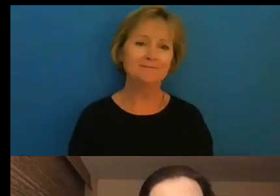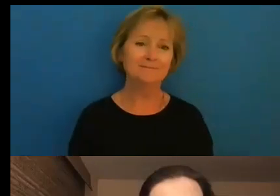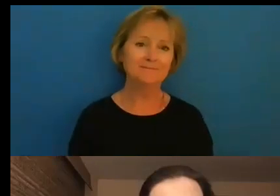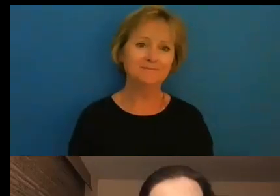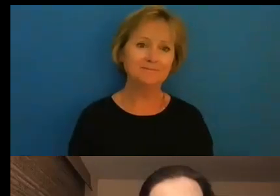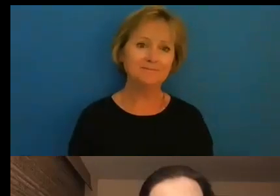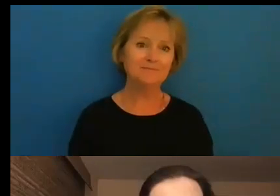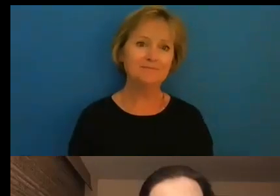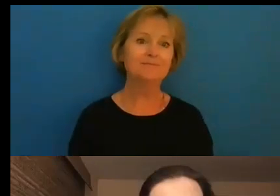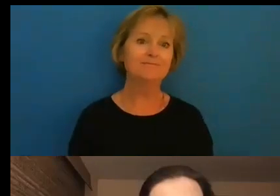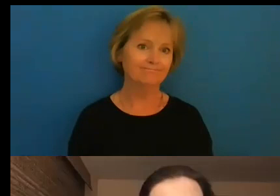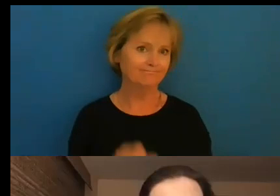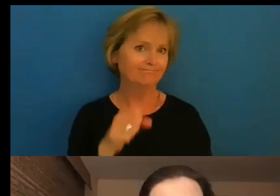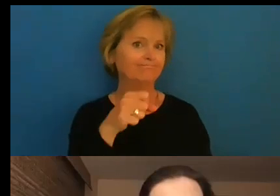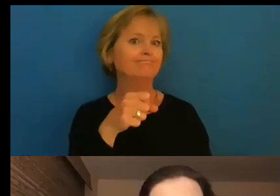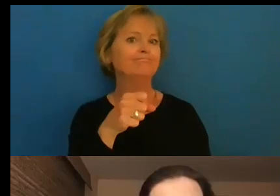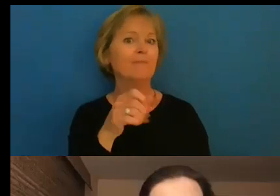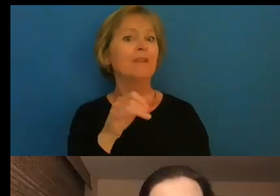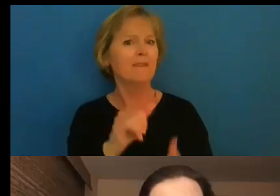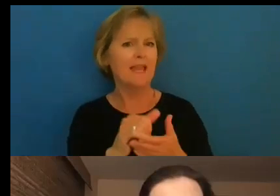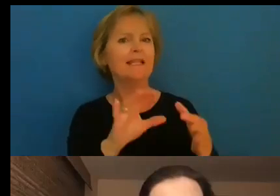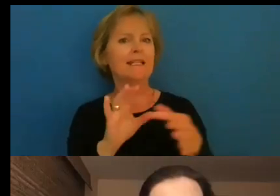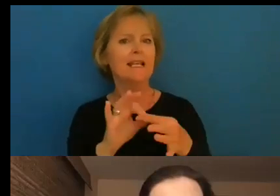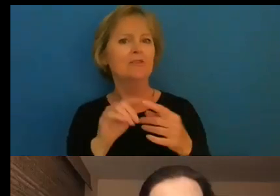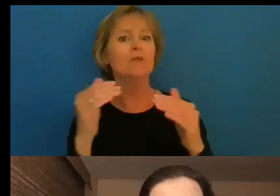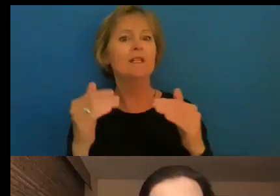Yeah, absolutely. And that connects to this next question as well,